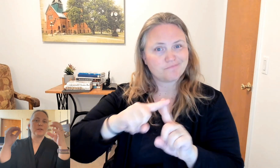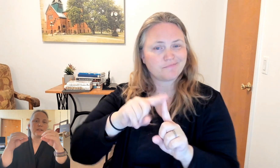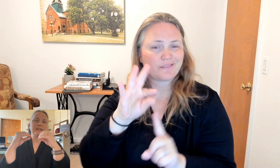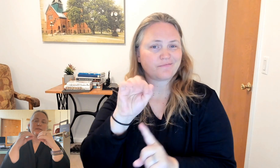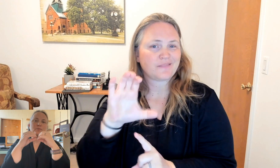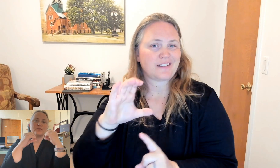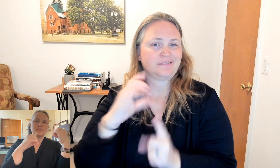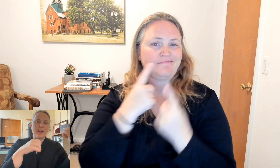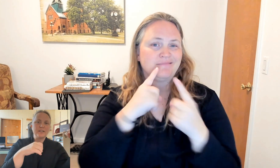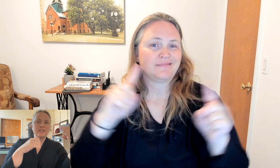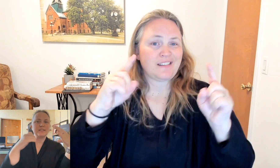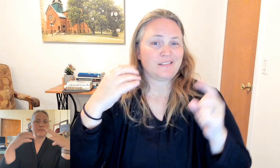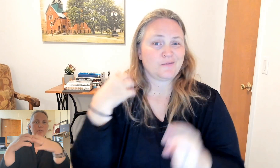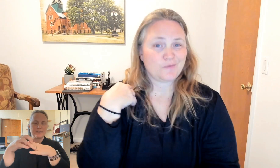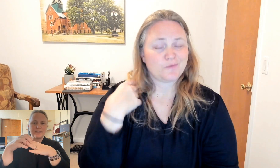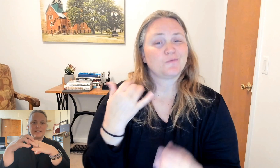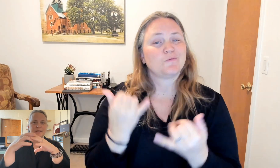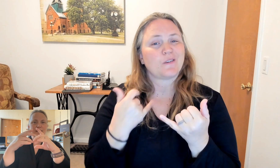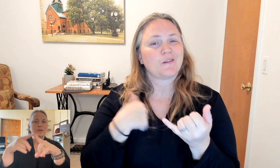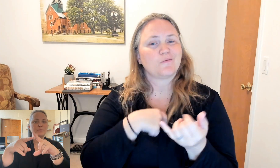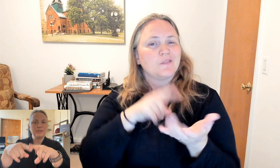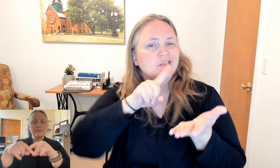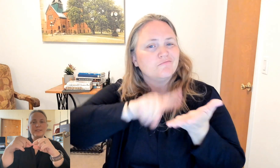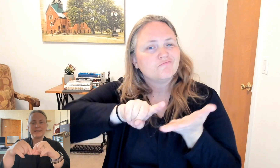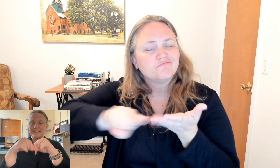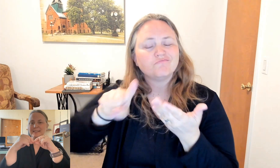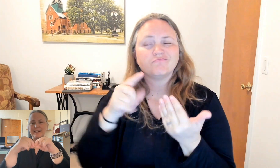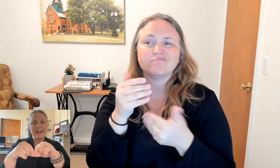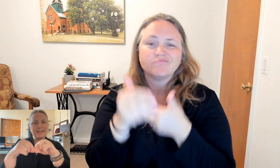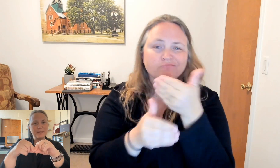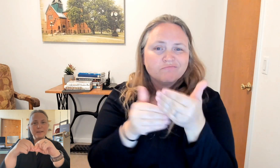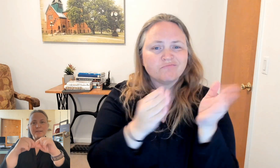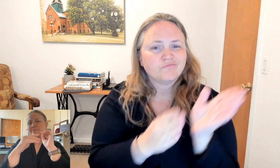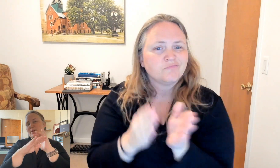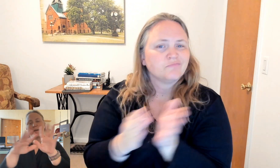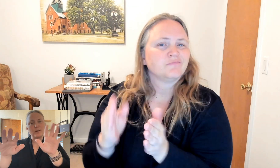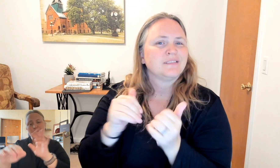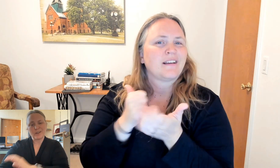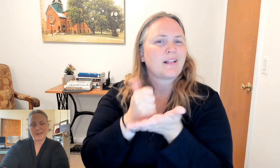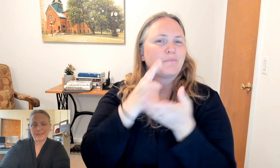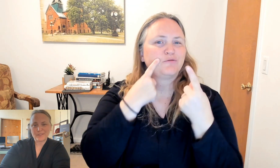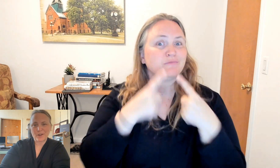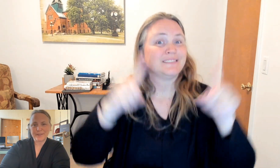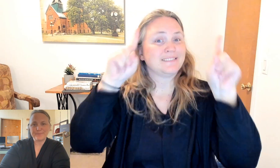we're going to explore strategies and processes to help you succeed in academia, no matter where you're getting started.